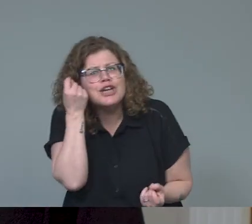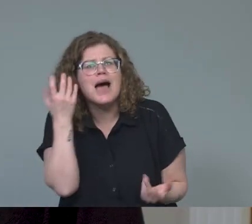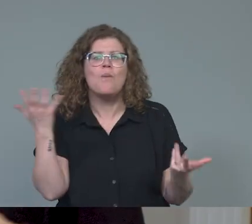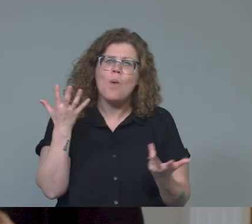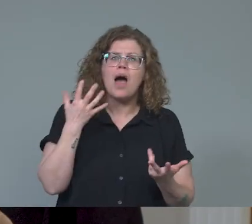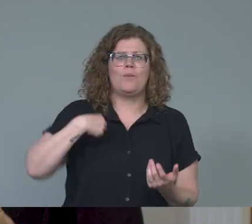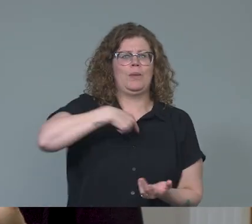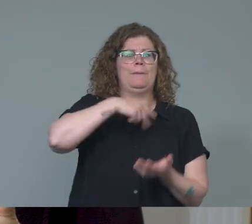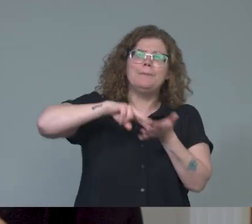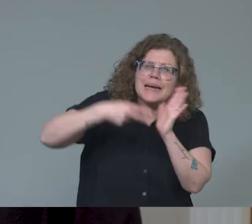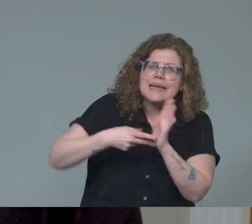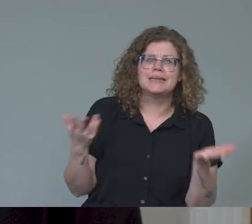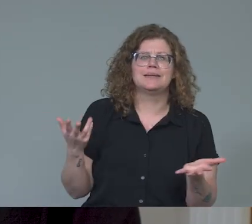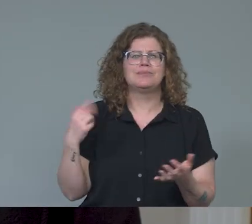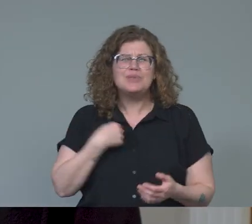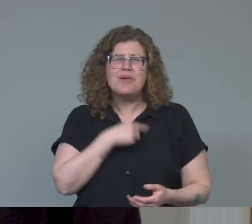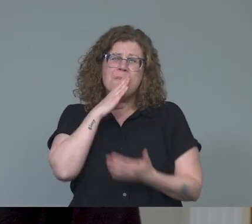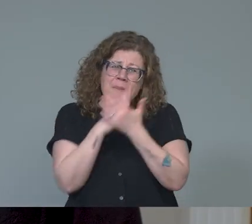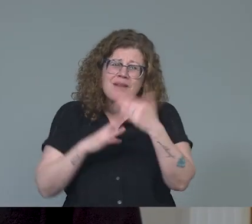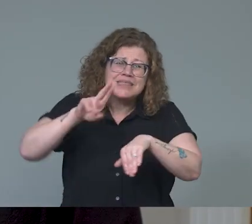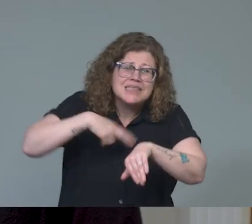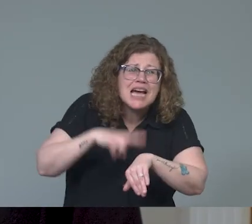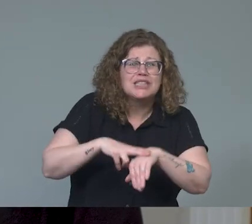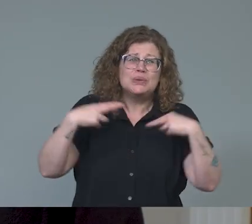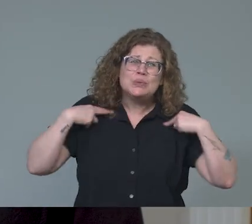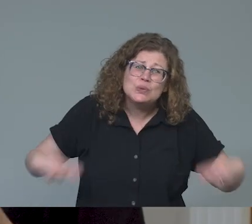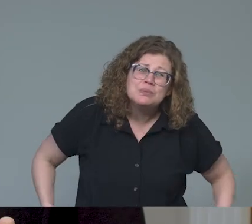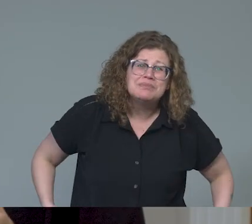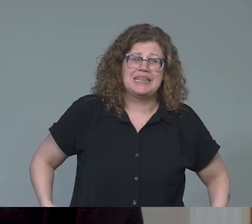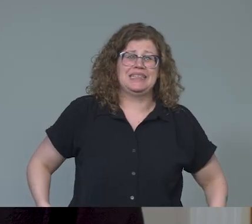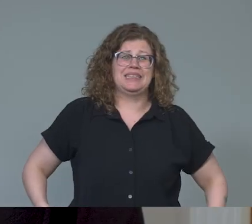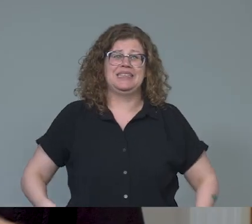is that we are we are nature. That humans are nature as well. We're not separated.